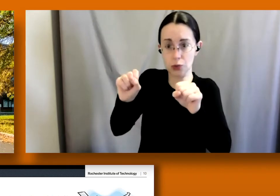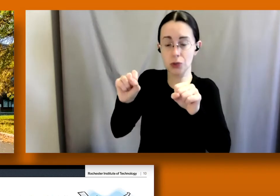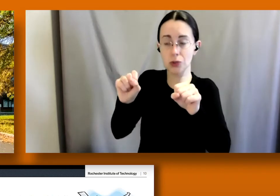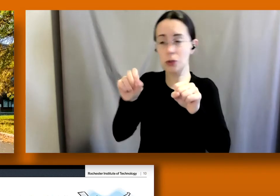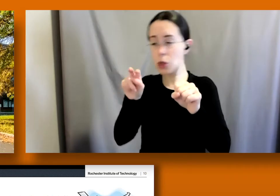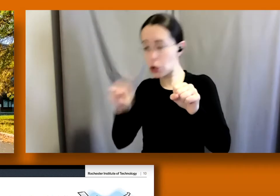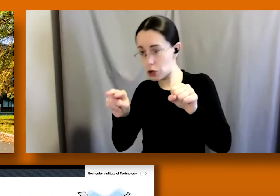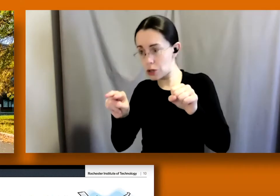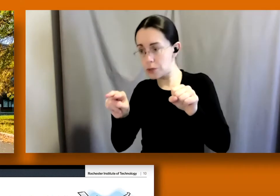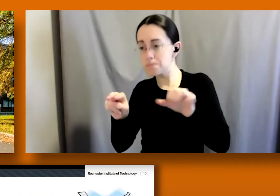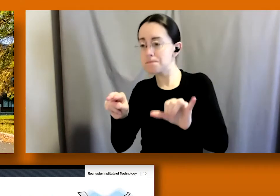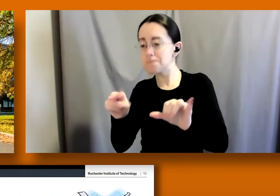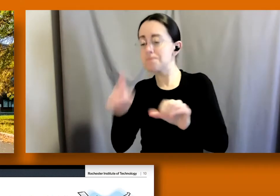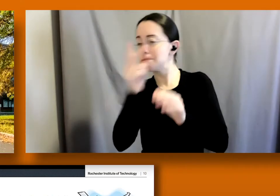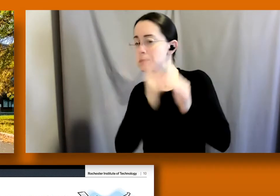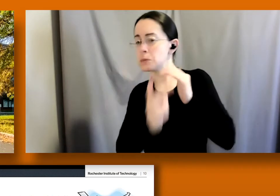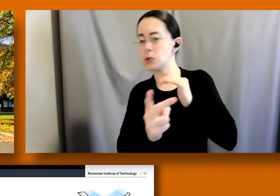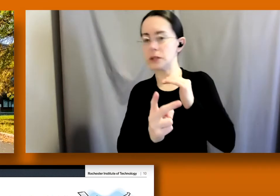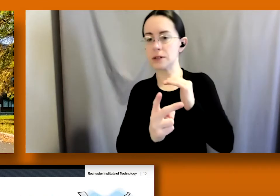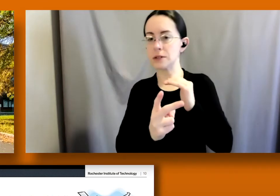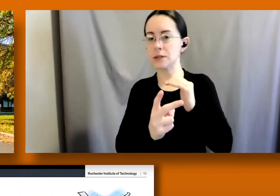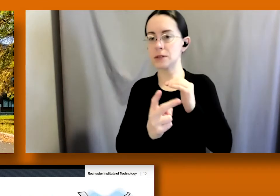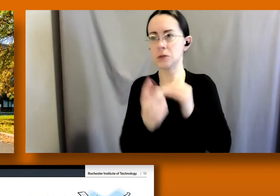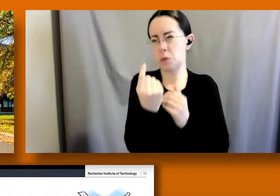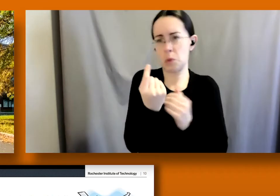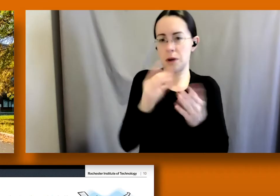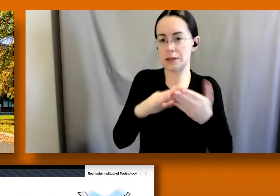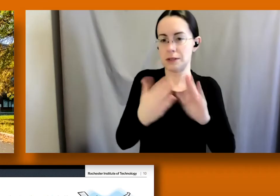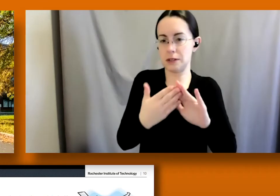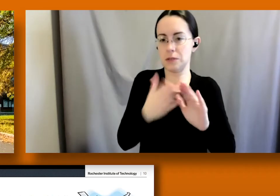Um, you can sort of plan for cities that they were at.